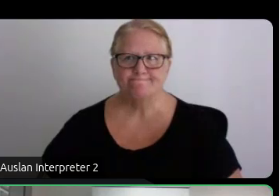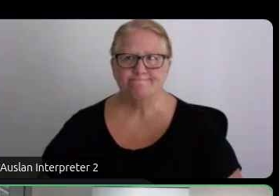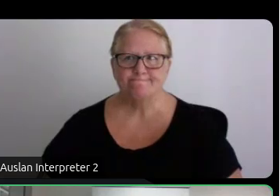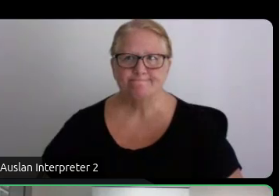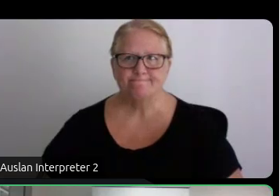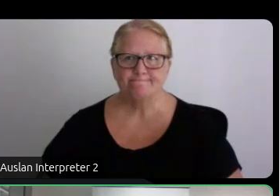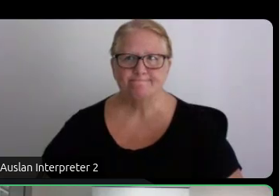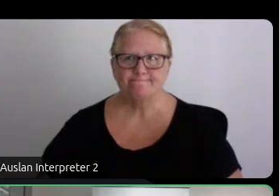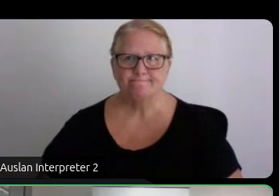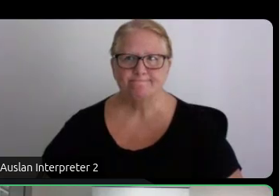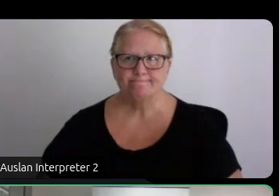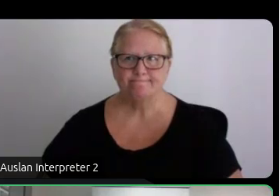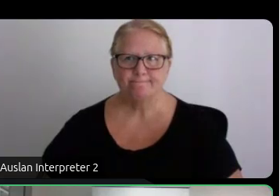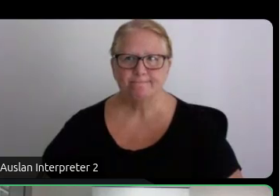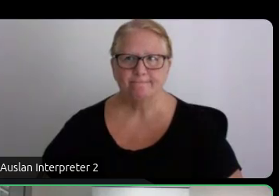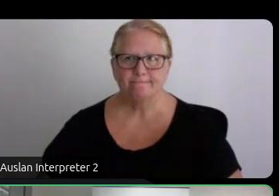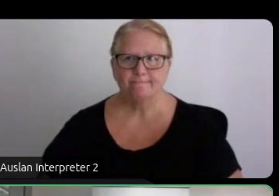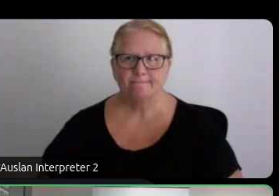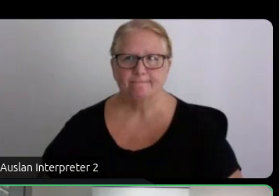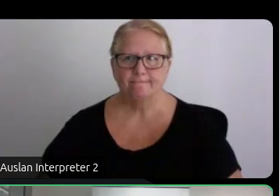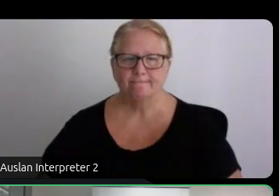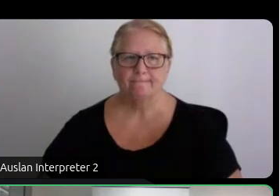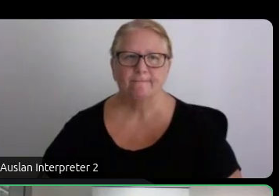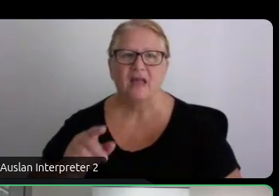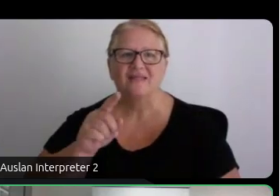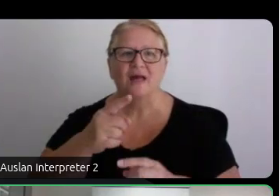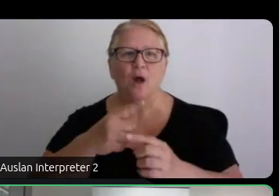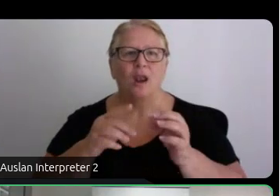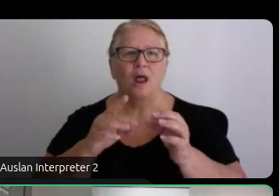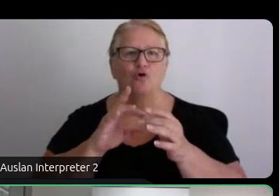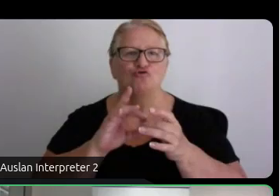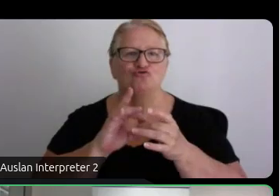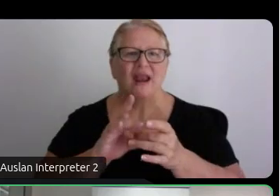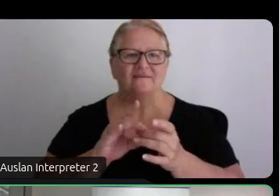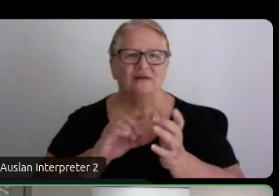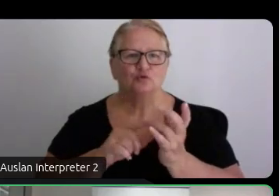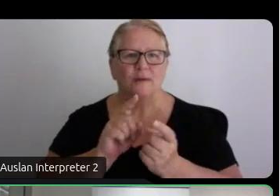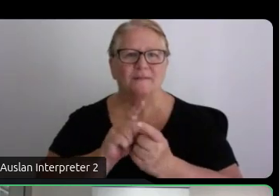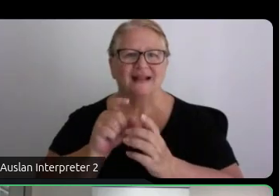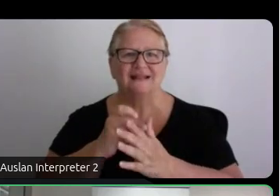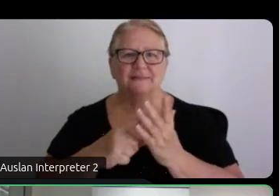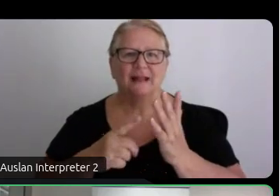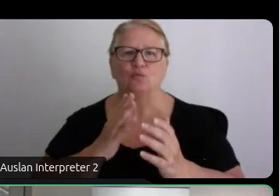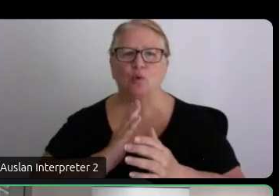I want to go through so this is only relevant to meeting the disability requirements. Um and that